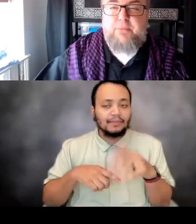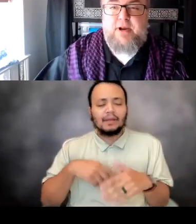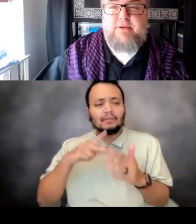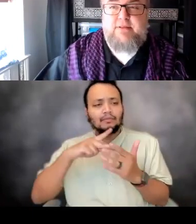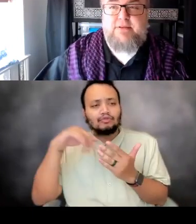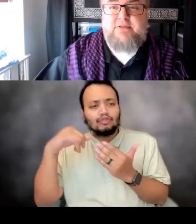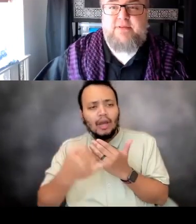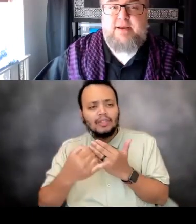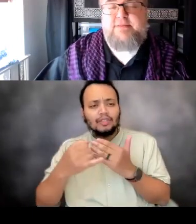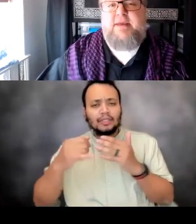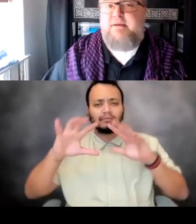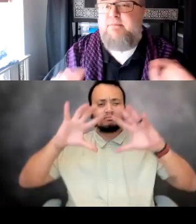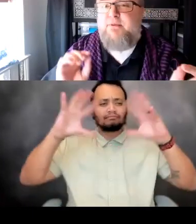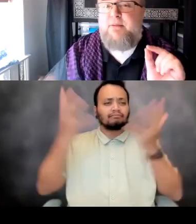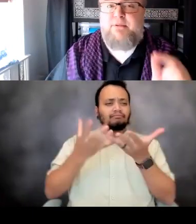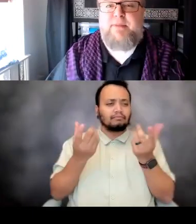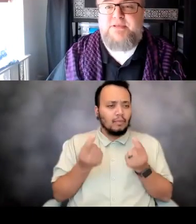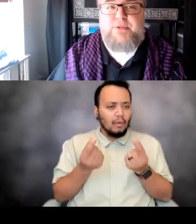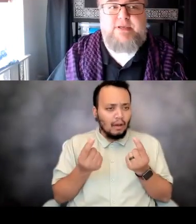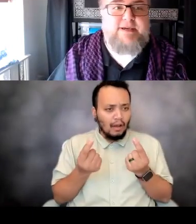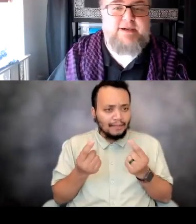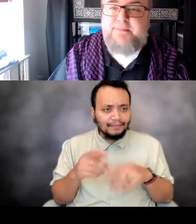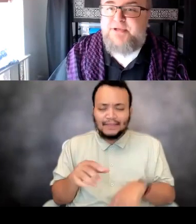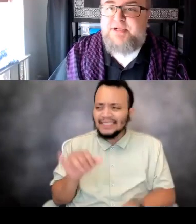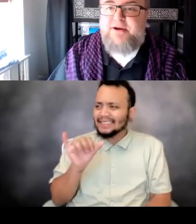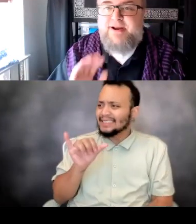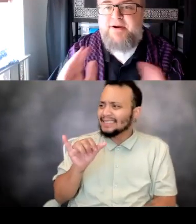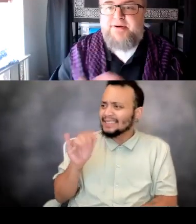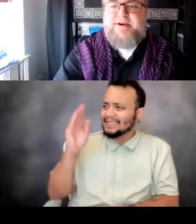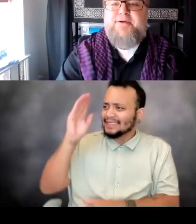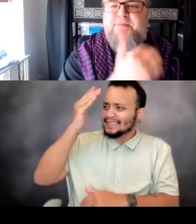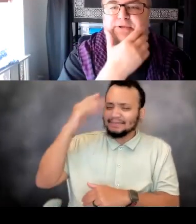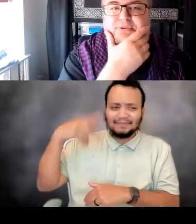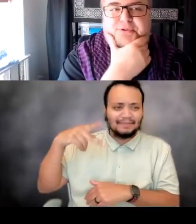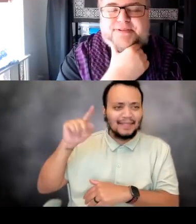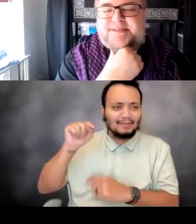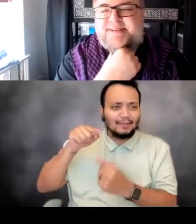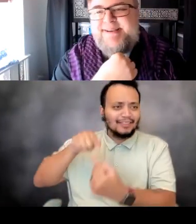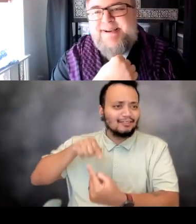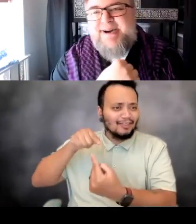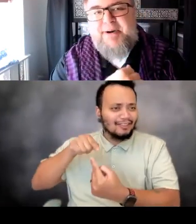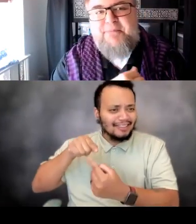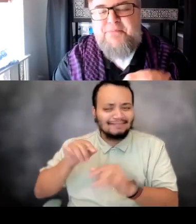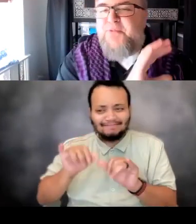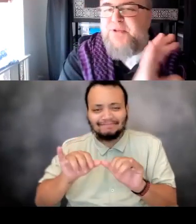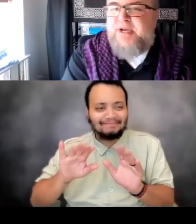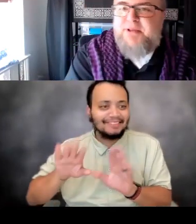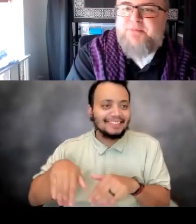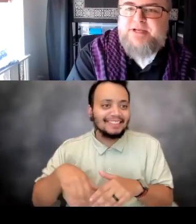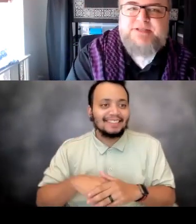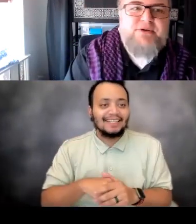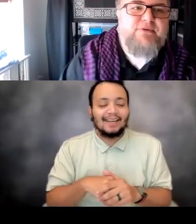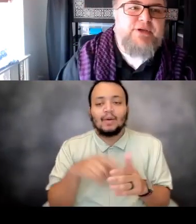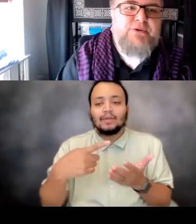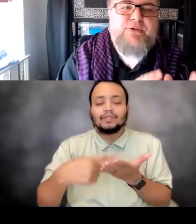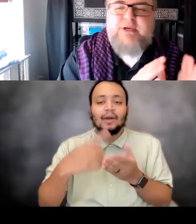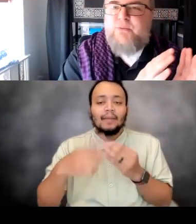and we're having a little slide thing problem as we are sharing our controls. We'll talk about the project's overview,